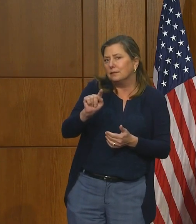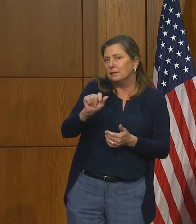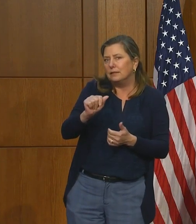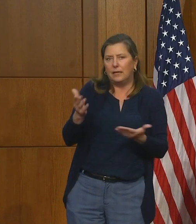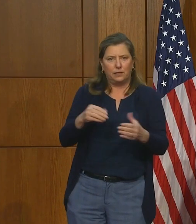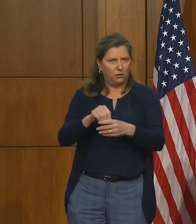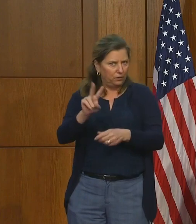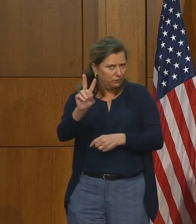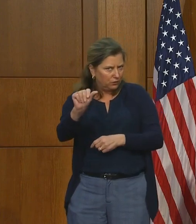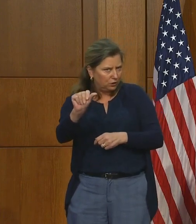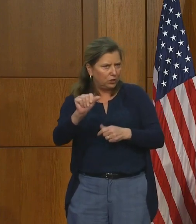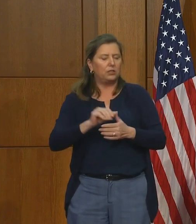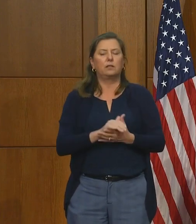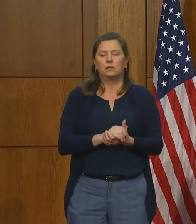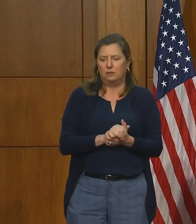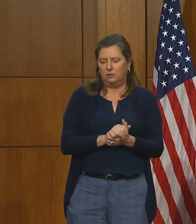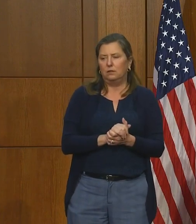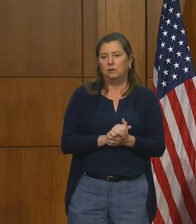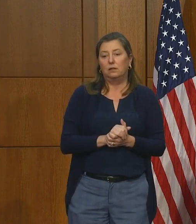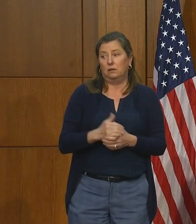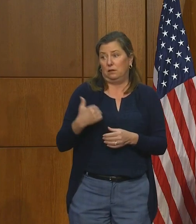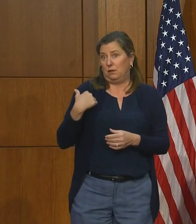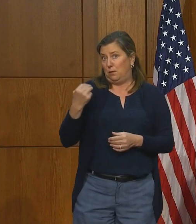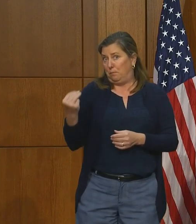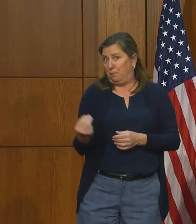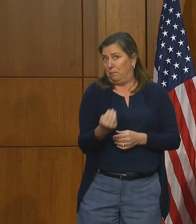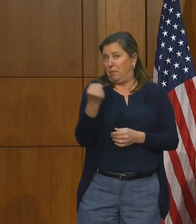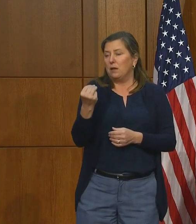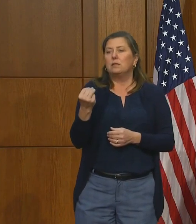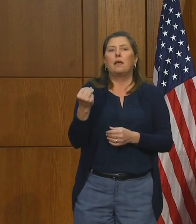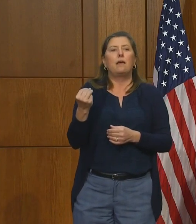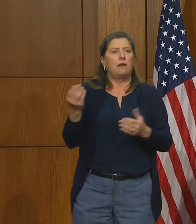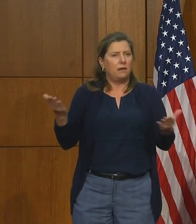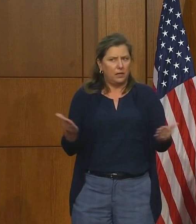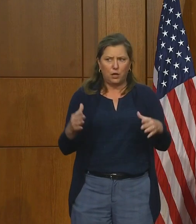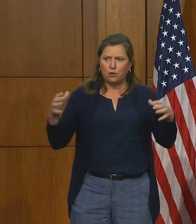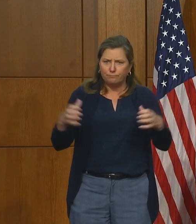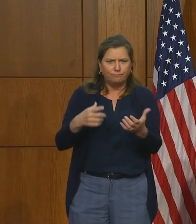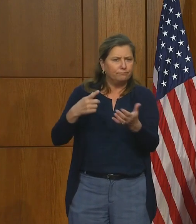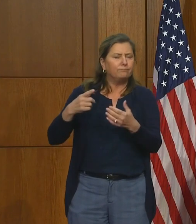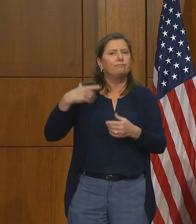REGARDING THE COLLECTION OF DATA AND IN VIRGINIA AND- WE